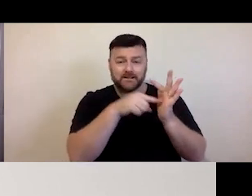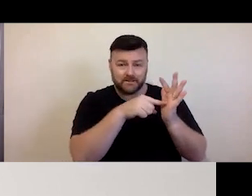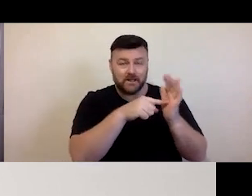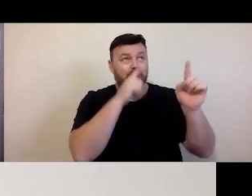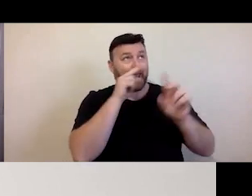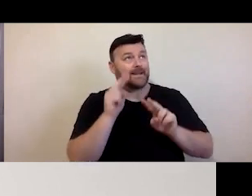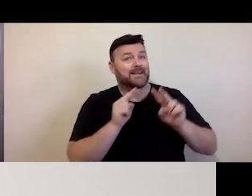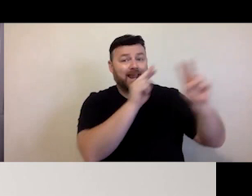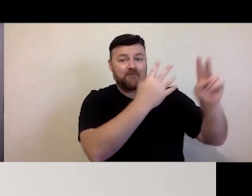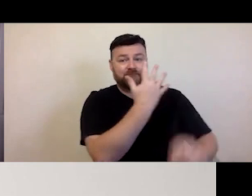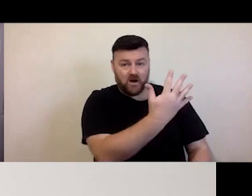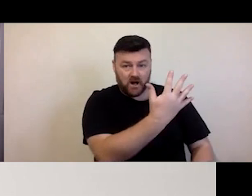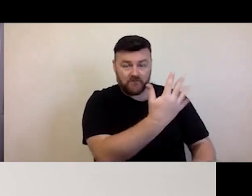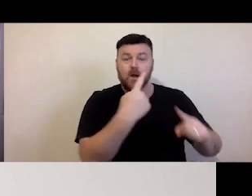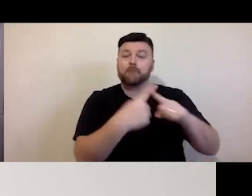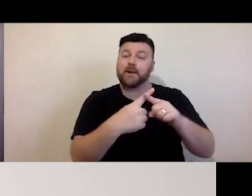That's a dreaming story. That's an